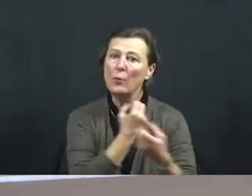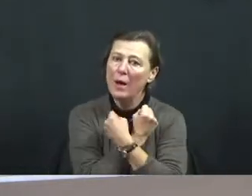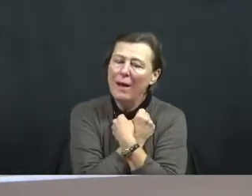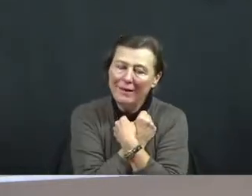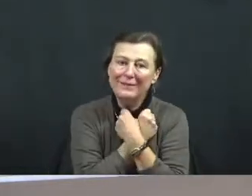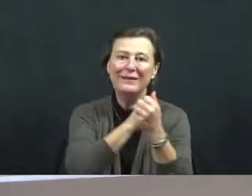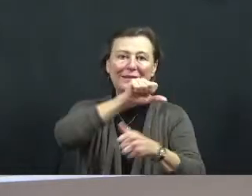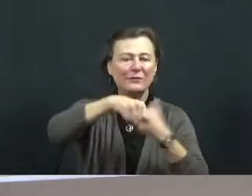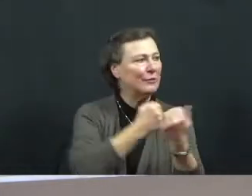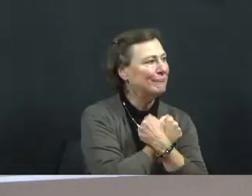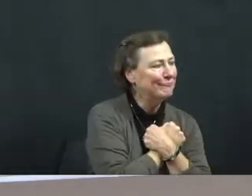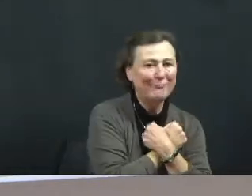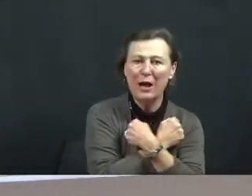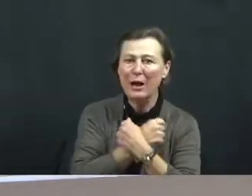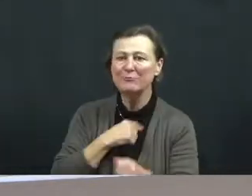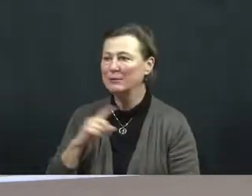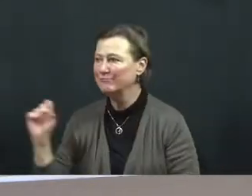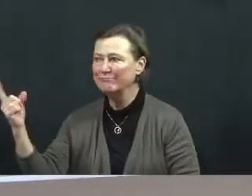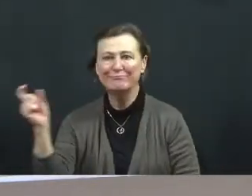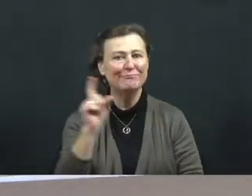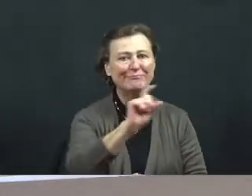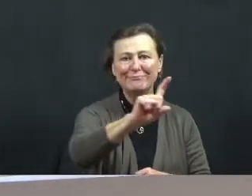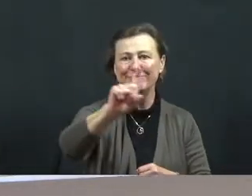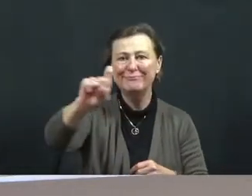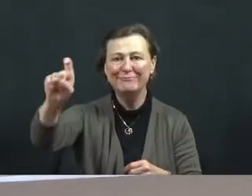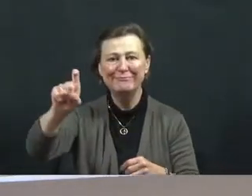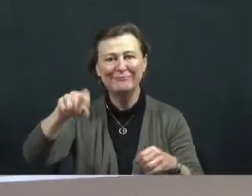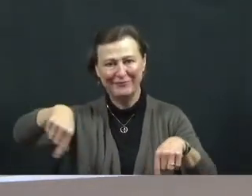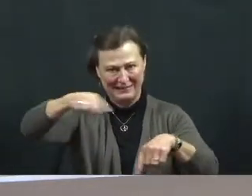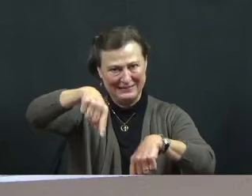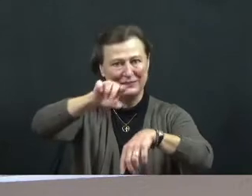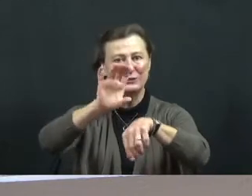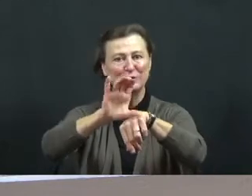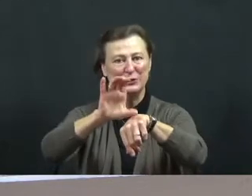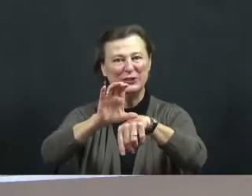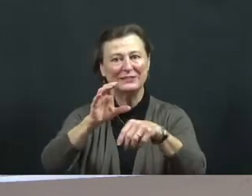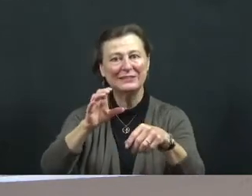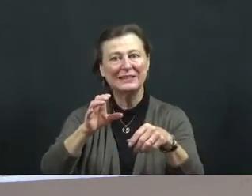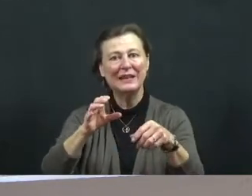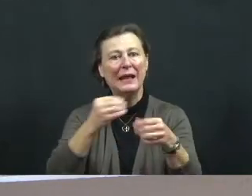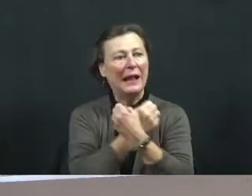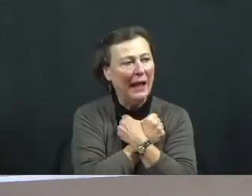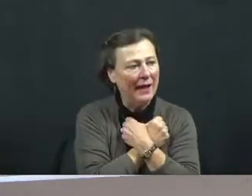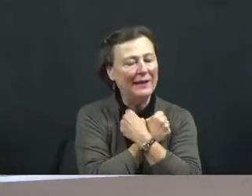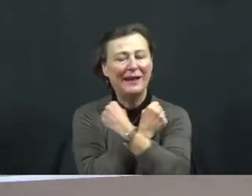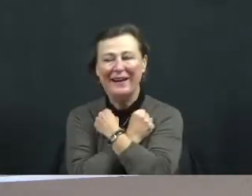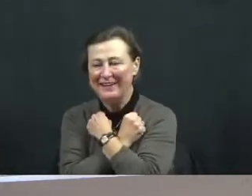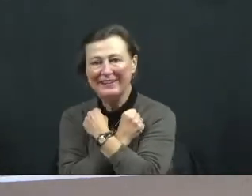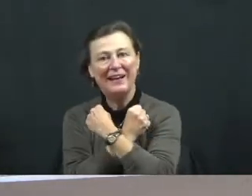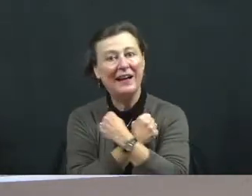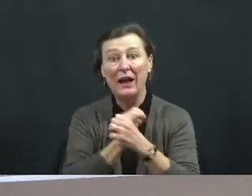I would always walk around the sanctuary and hug everybody that I could and your hug sustained me.